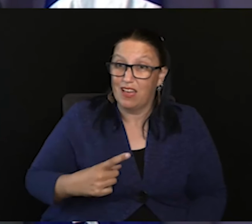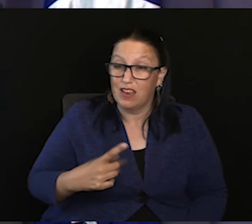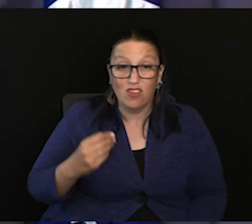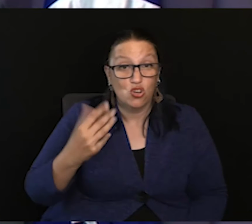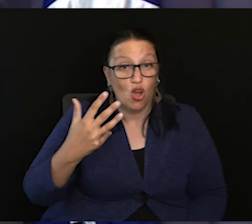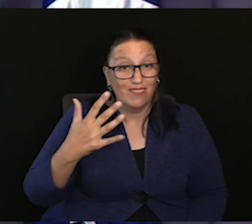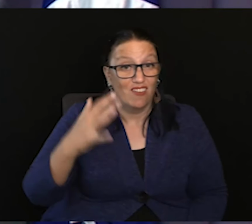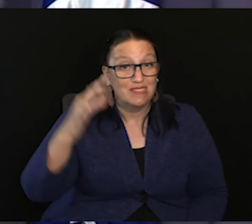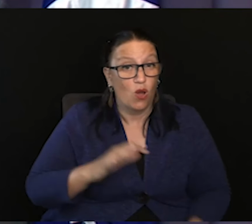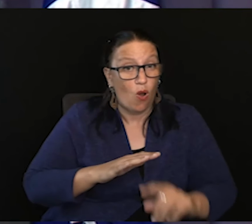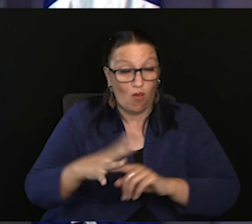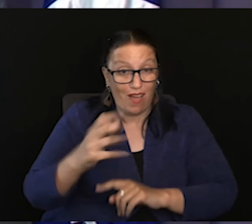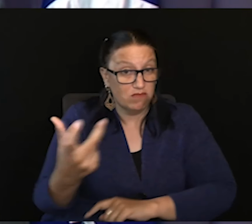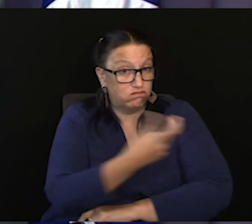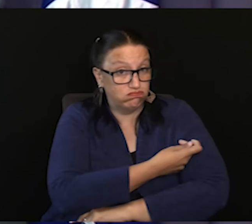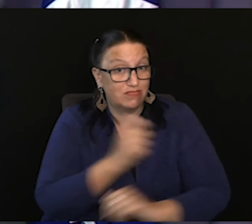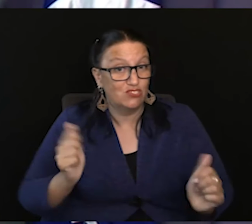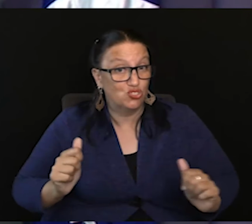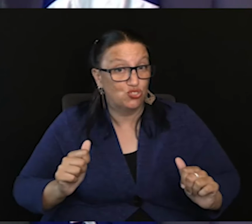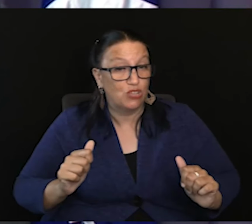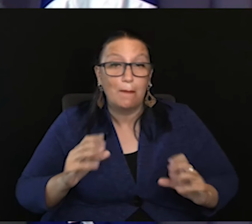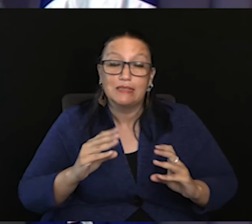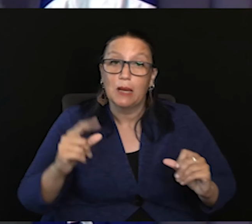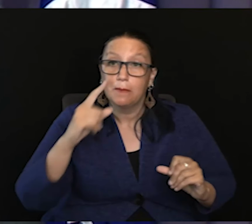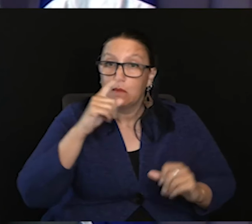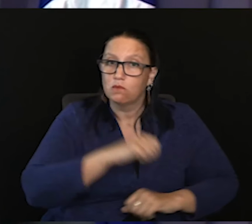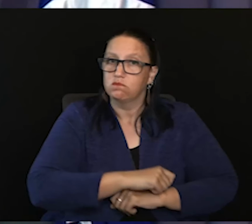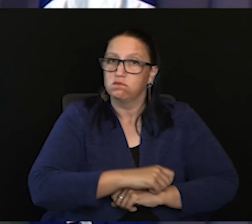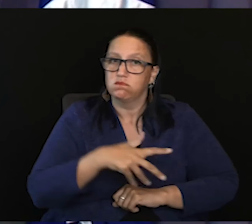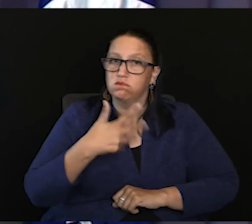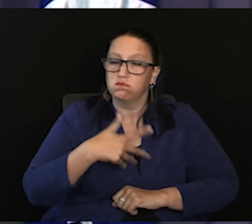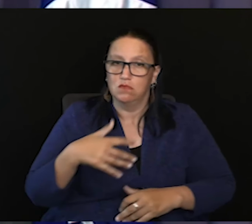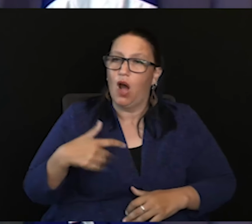there are some individuals and we know that the Commonwealth has not mandated vaccination,